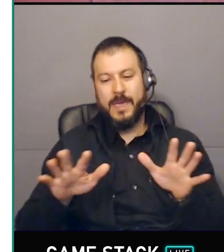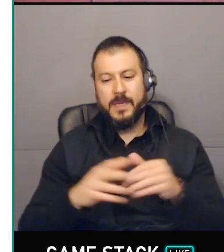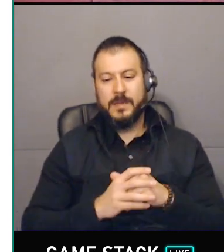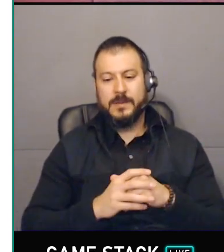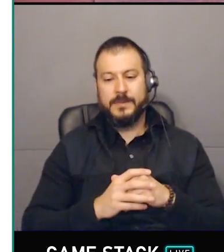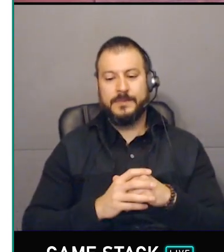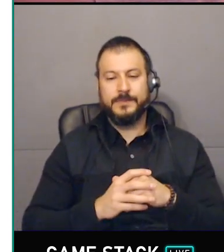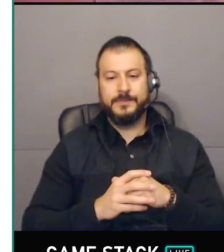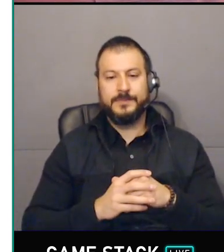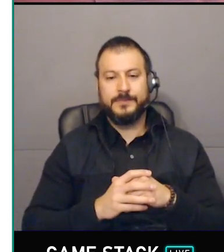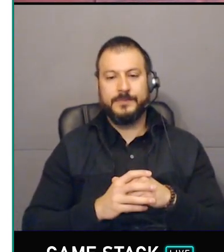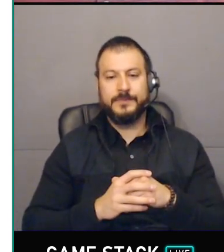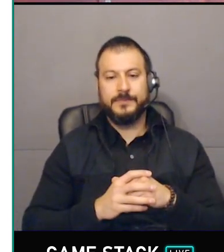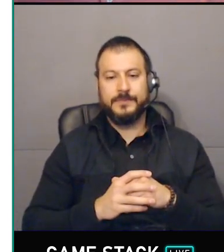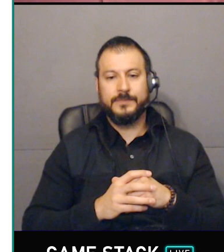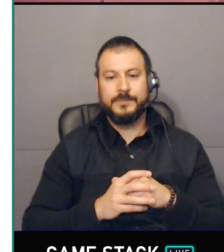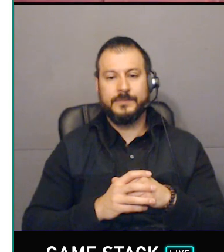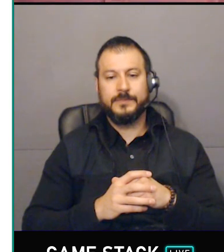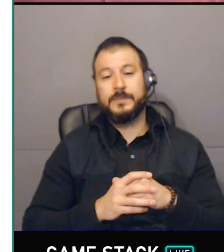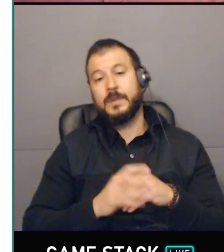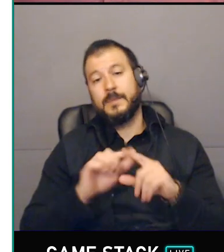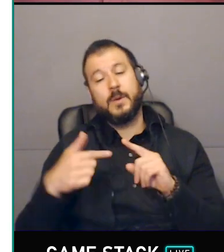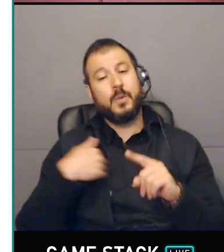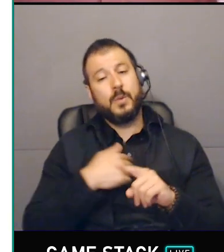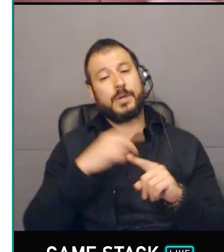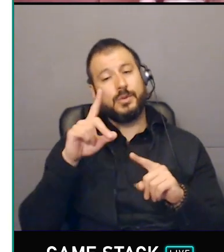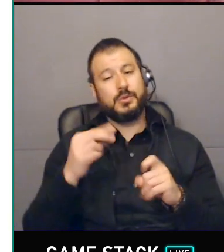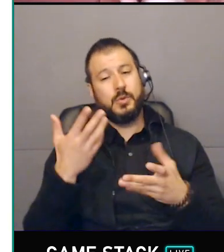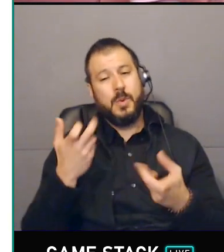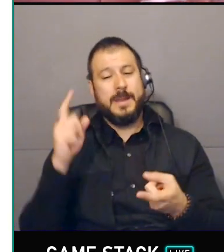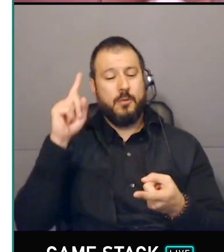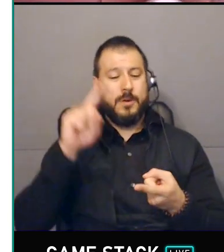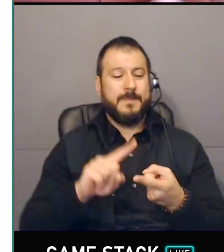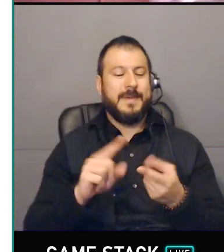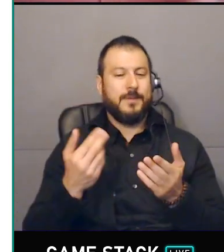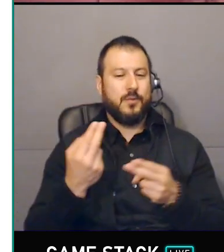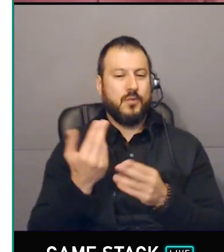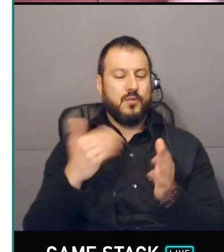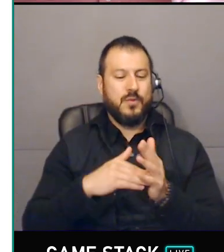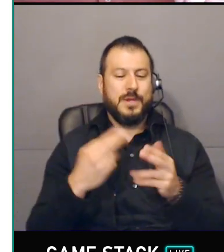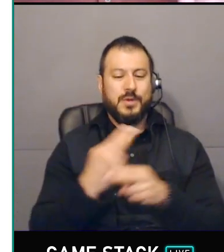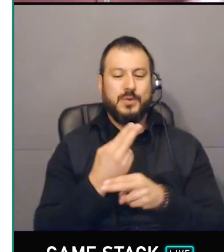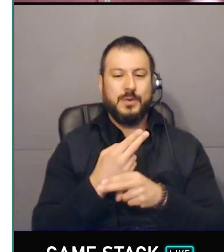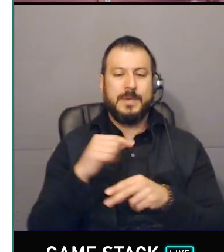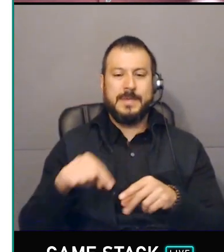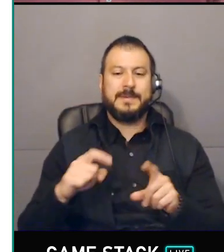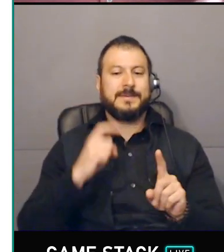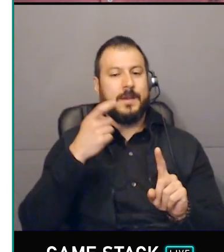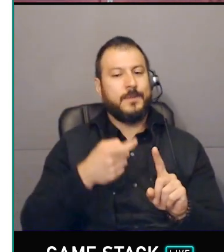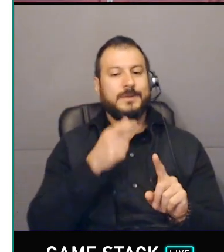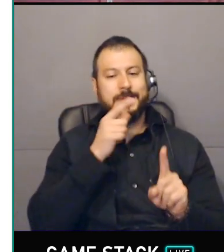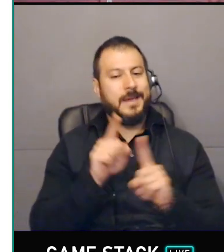disocclusion regions, but we do want to minimize this reuse because this contribution is not as important